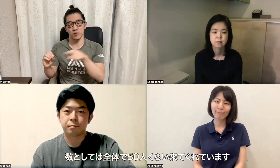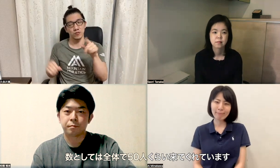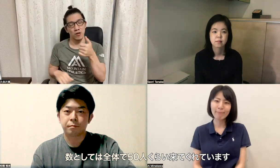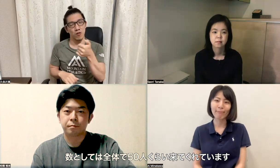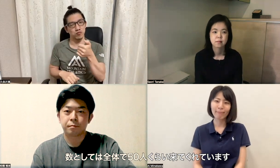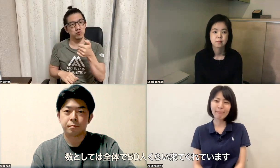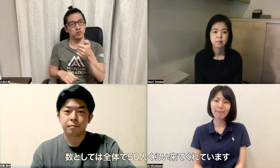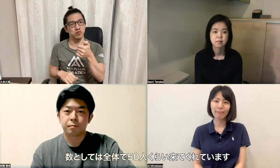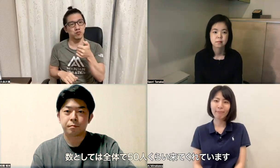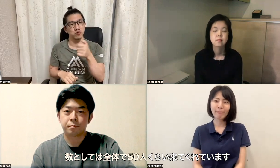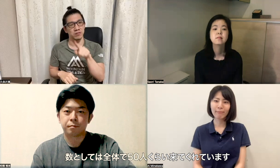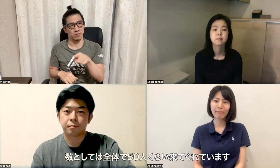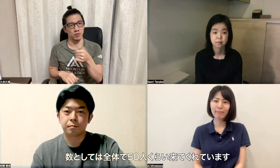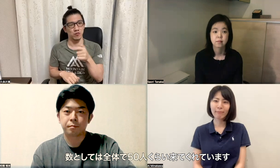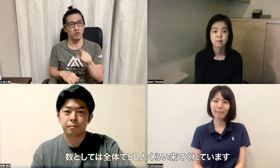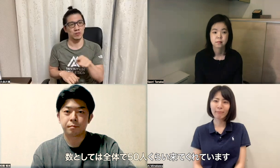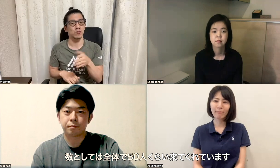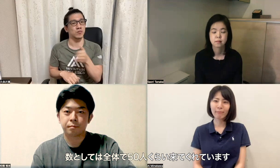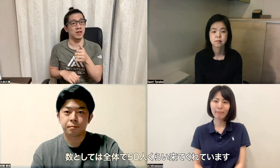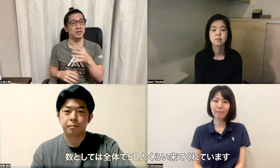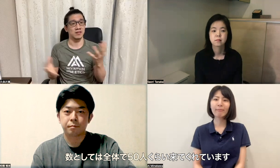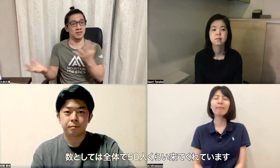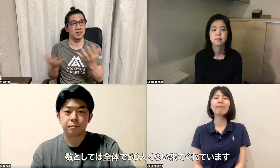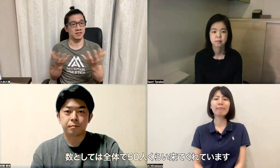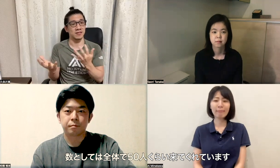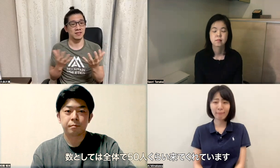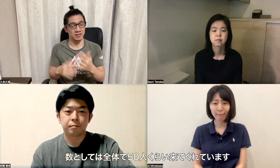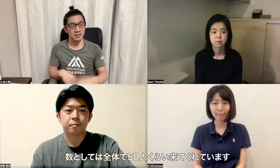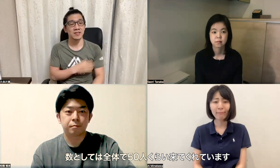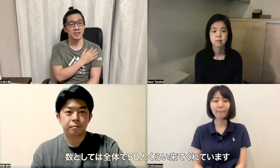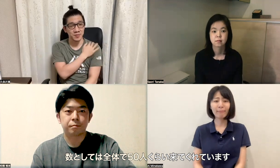In total, about 50 kinds are joining.